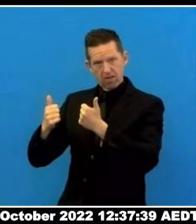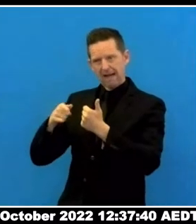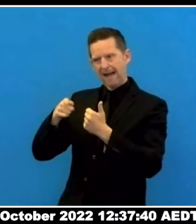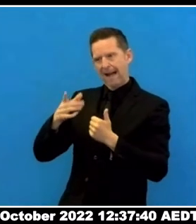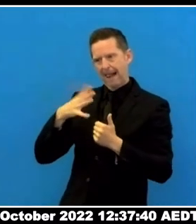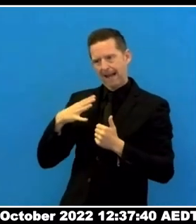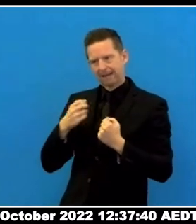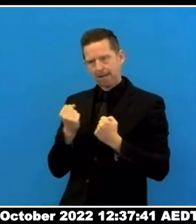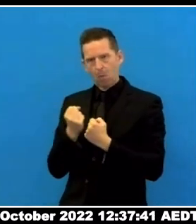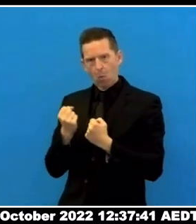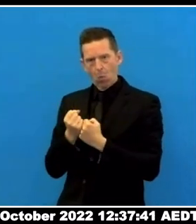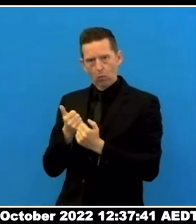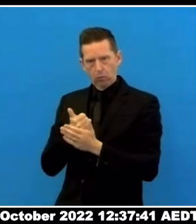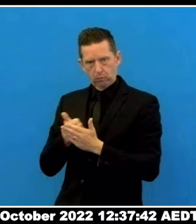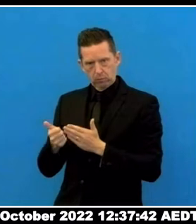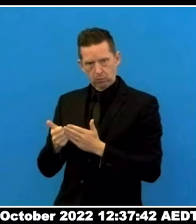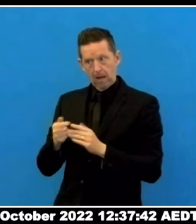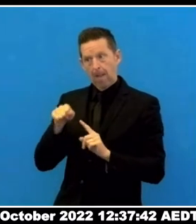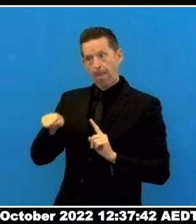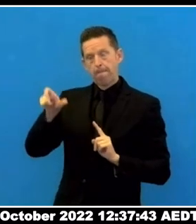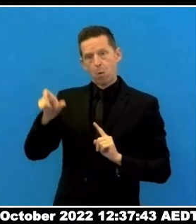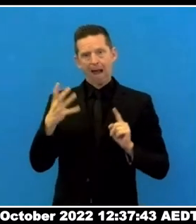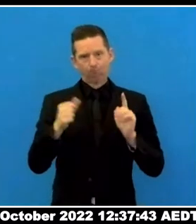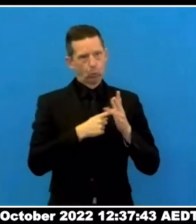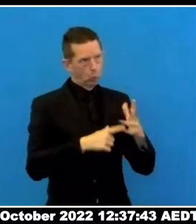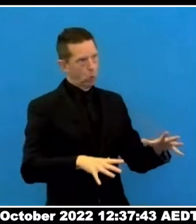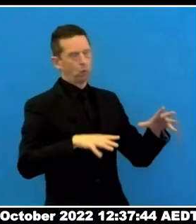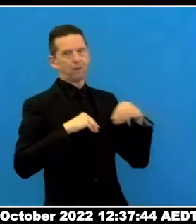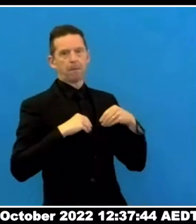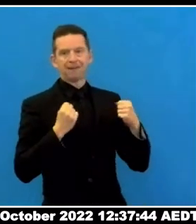and a person has to be prepared to access the support. Yes.